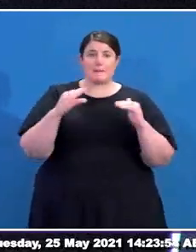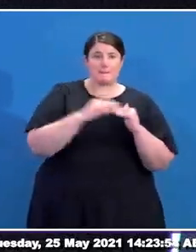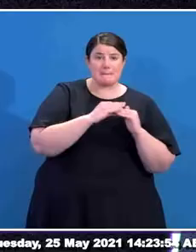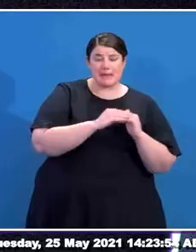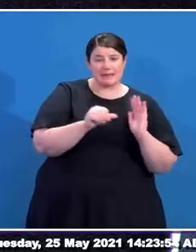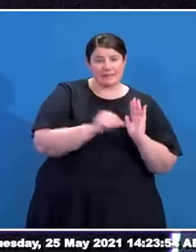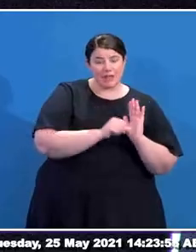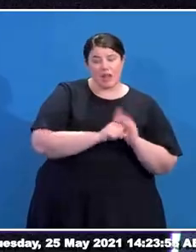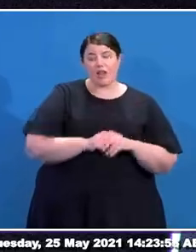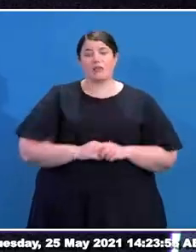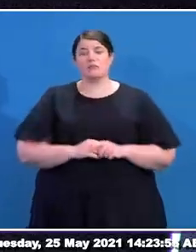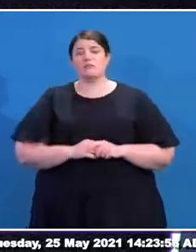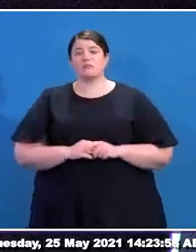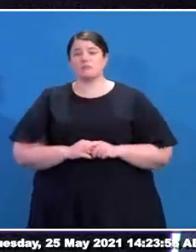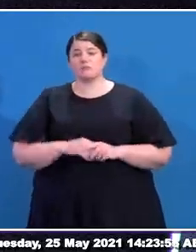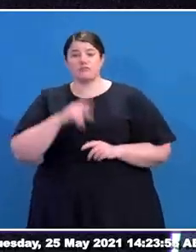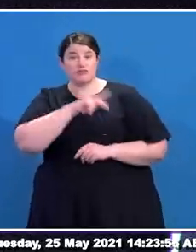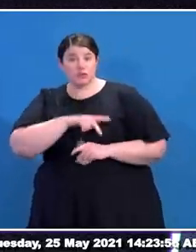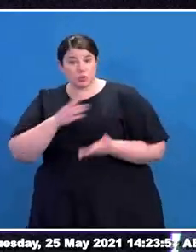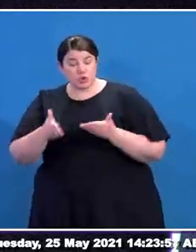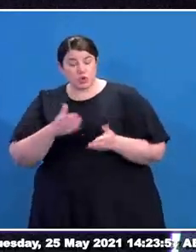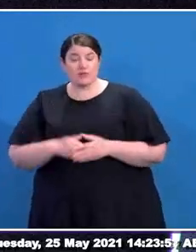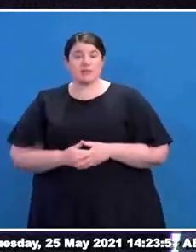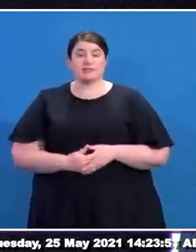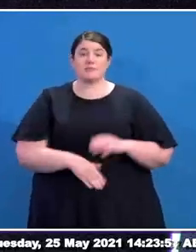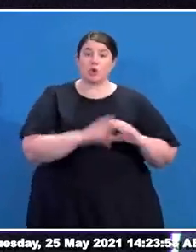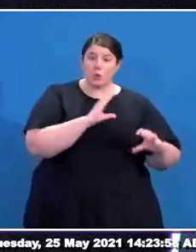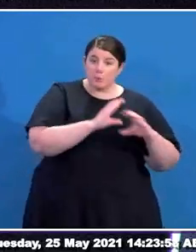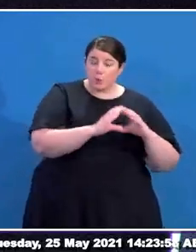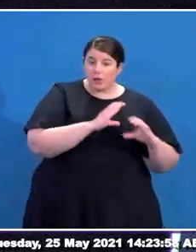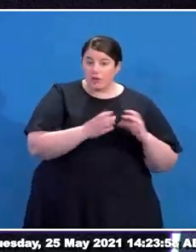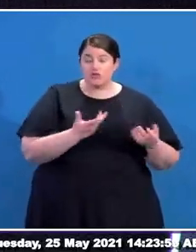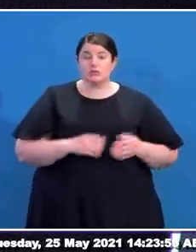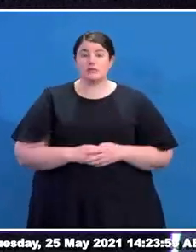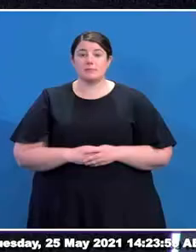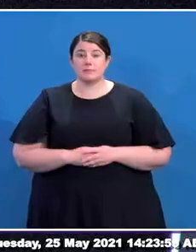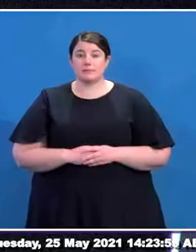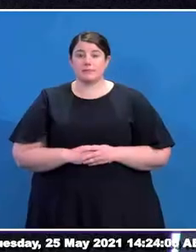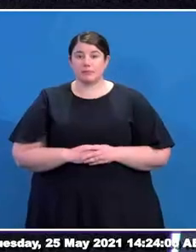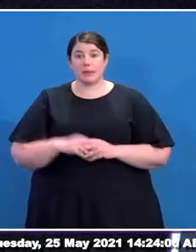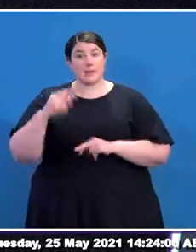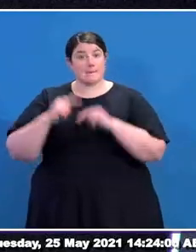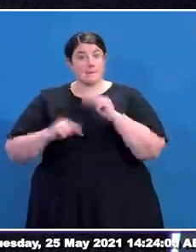professional services, communications, building and construction, and most